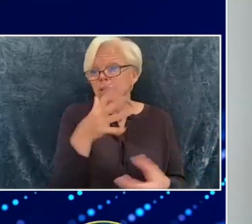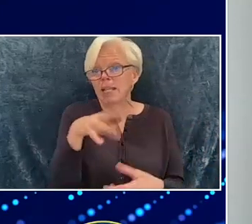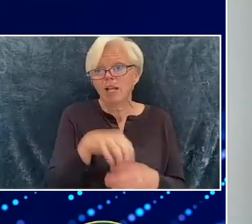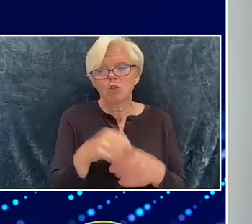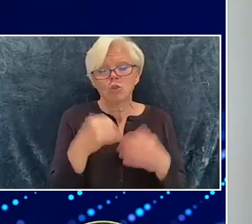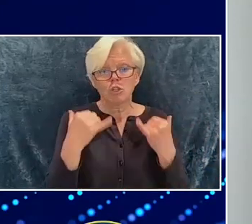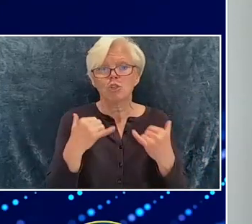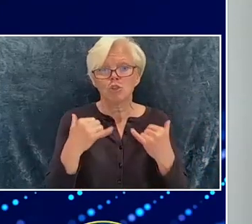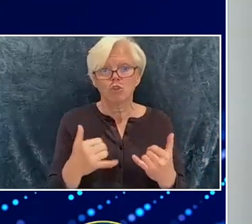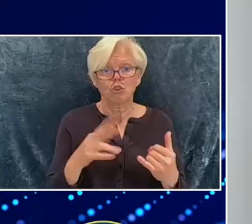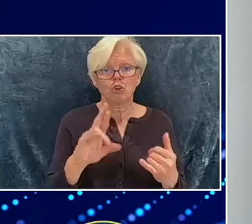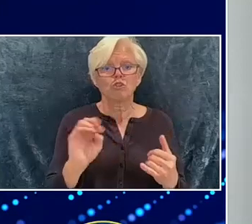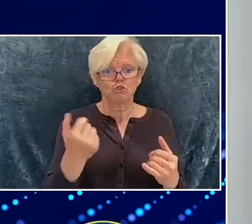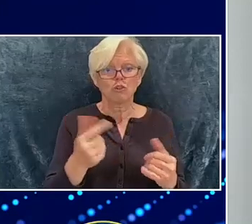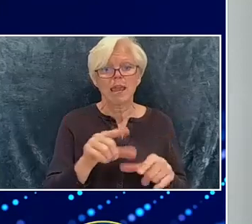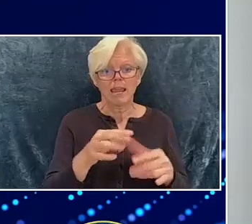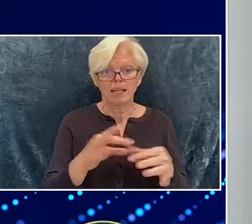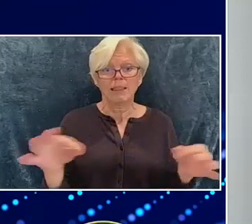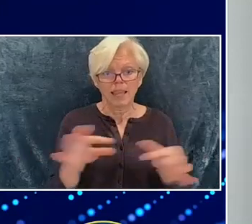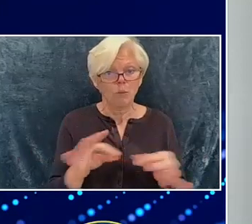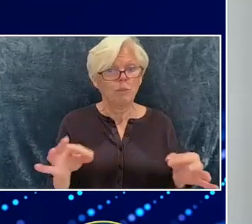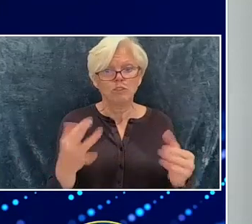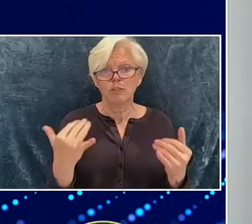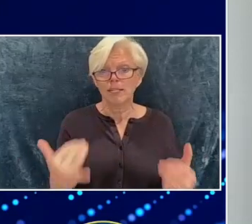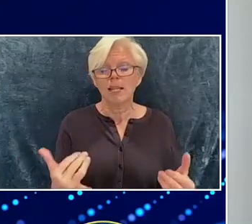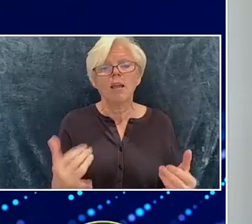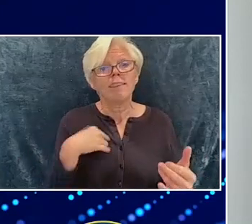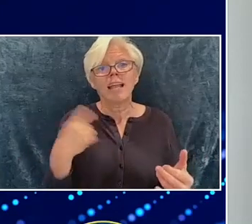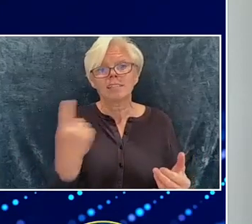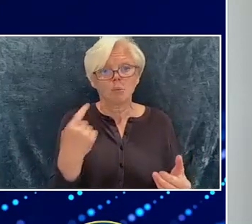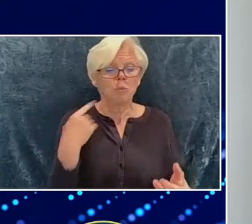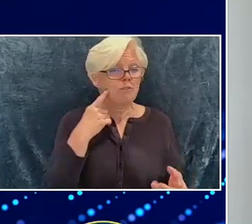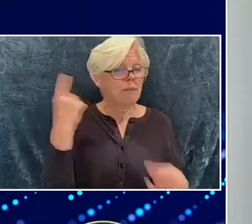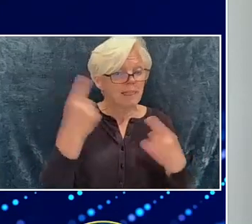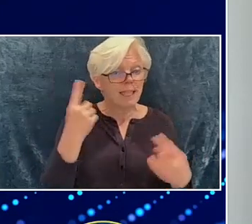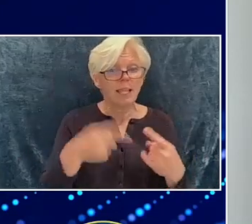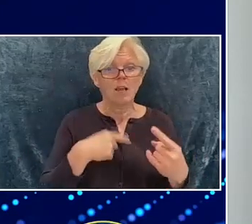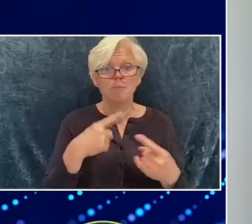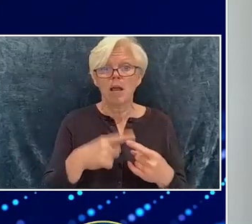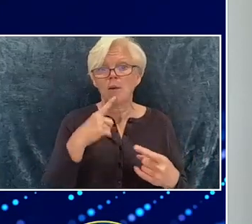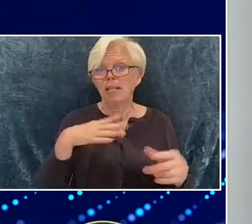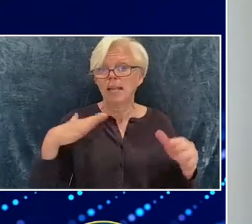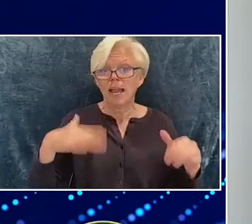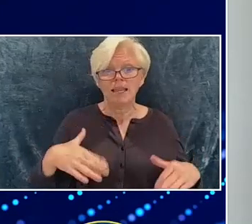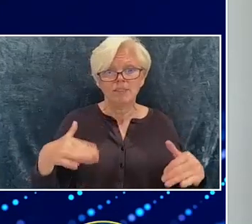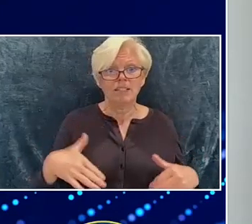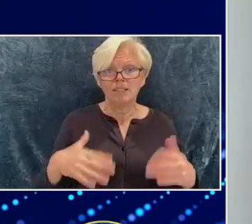And we've just- it's something that we've been thinking about and that I haven't quite seen how to get to.